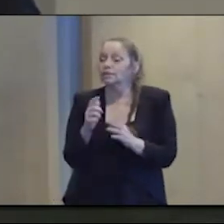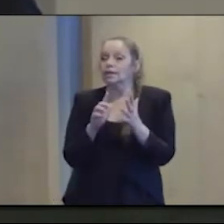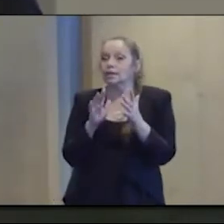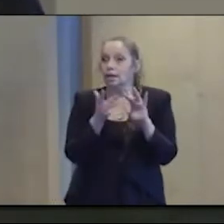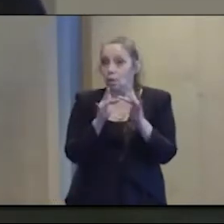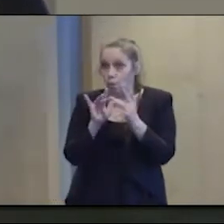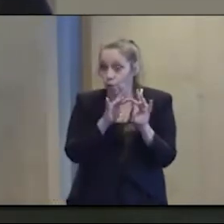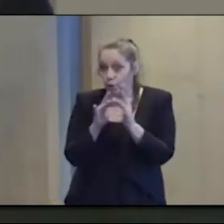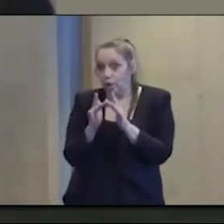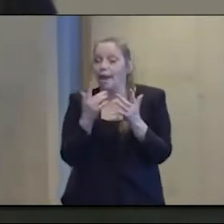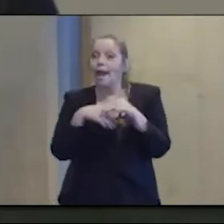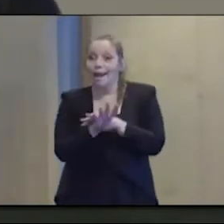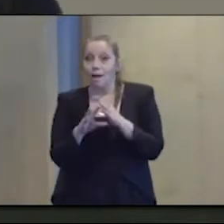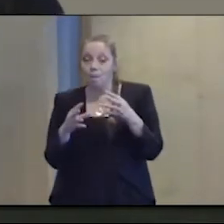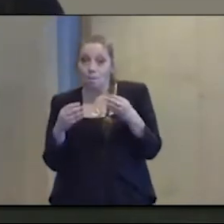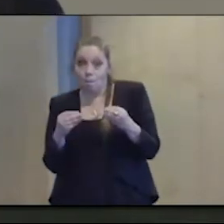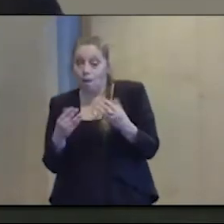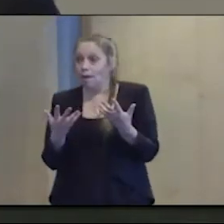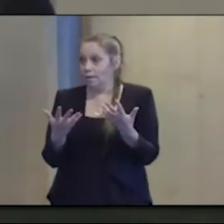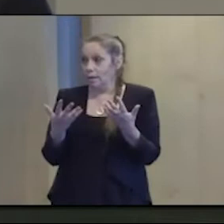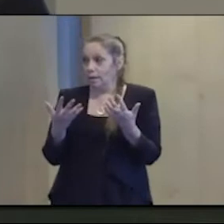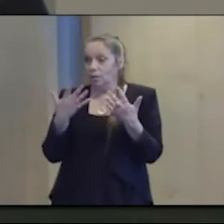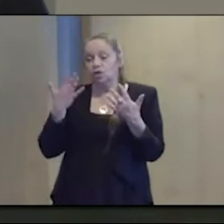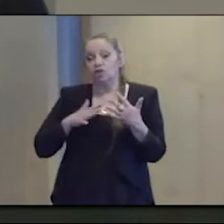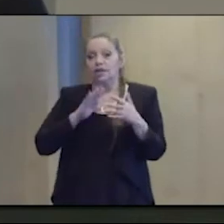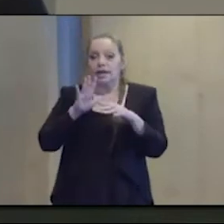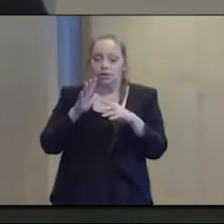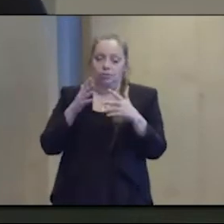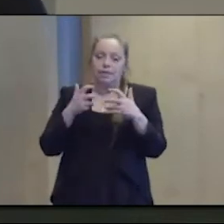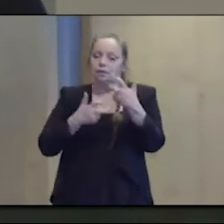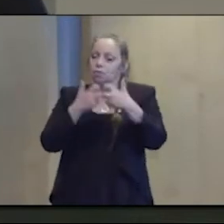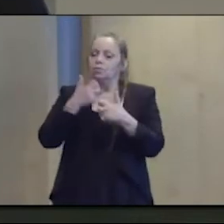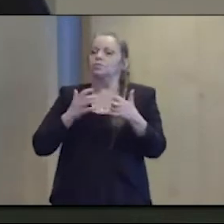need to be resolved to support the reliable and resilient provision of sustainable electricity.